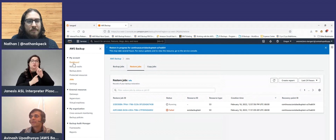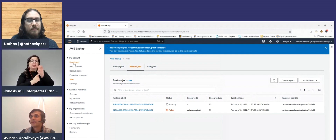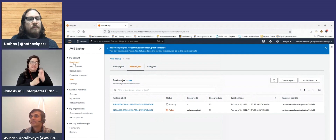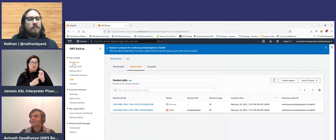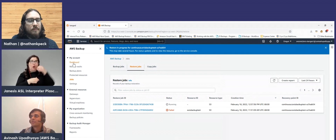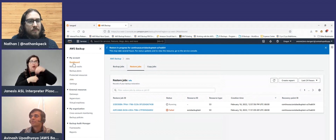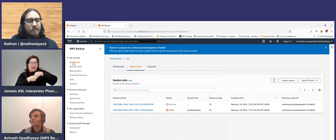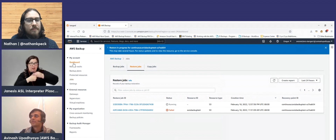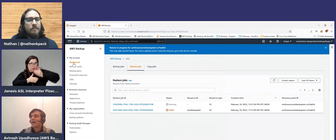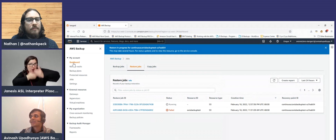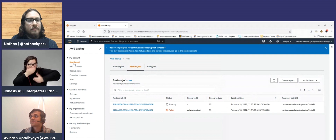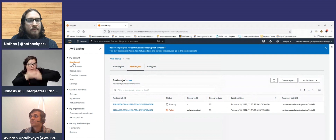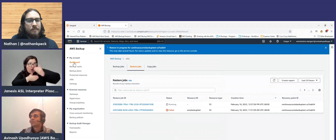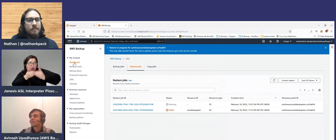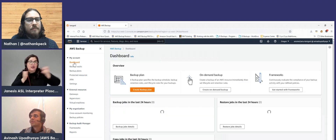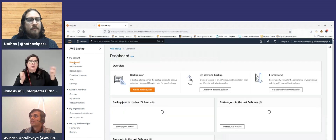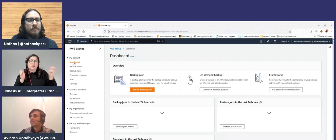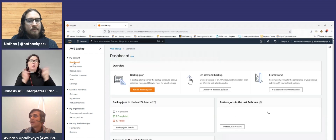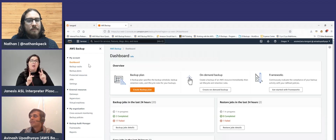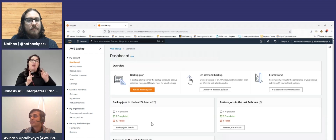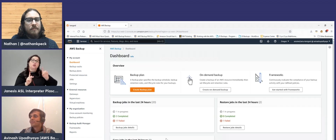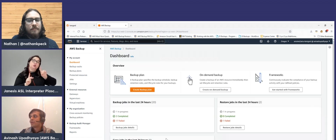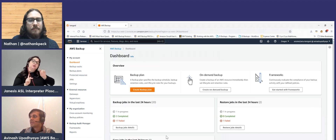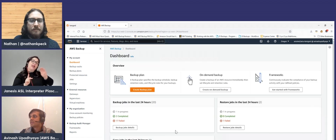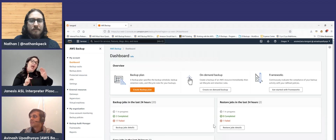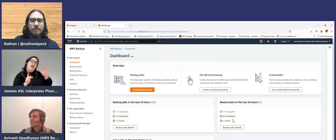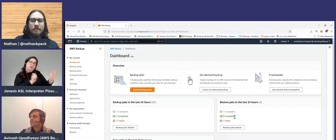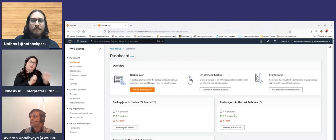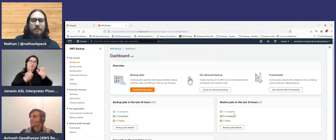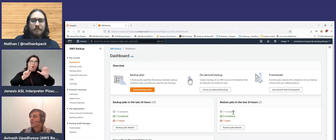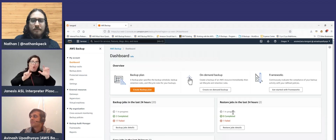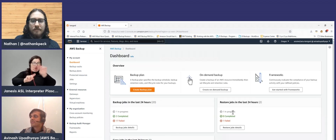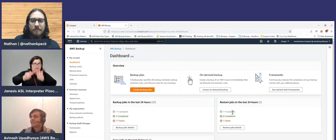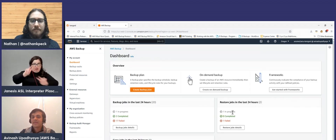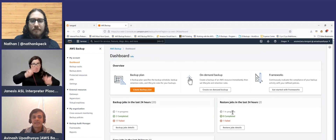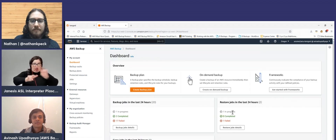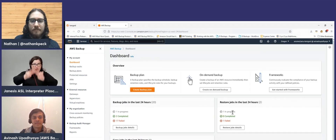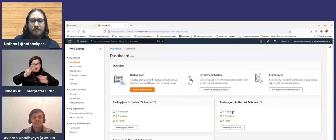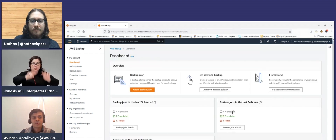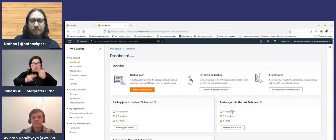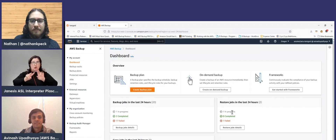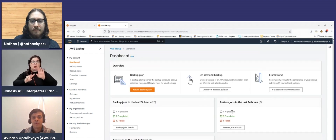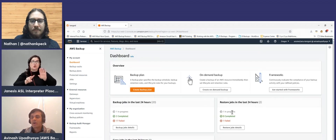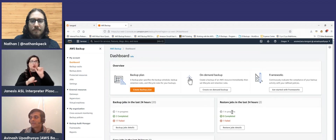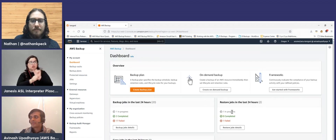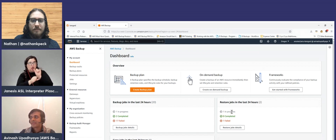You can go to your dashboard and you can monitor your restore job. It says that your restore is in progress.